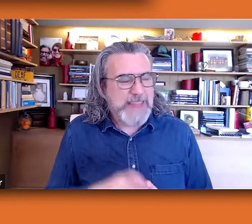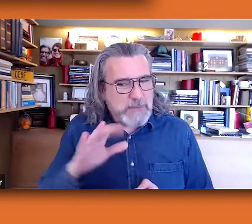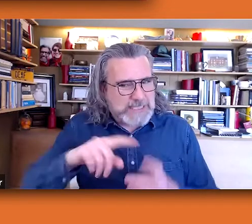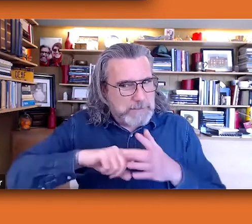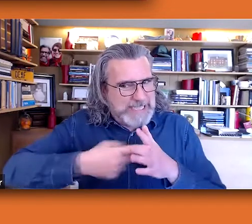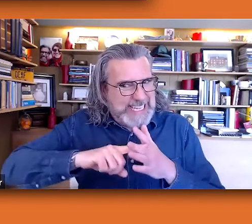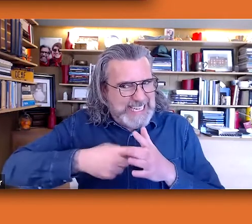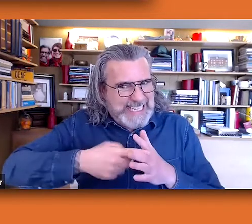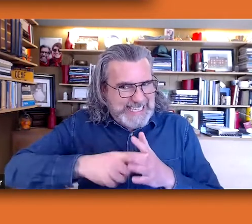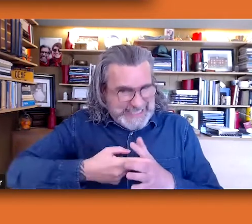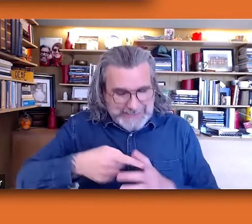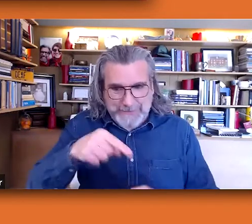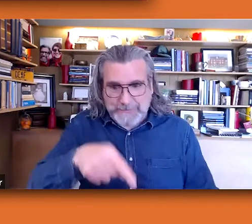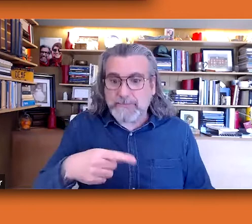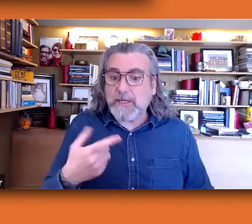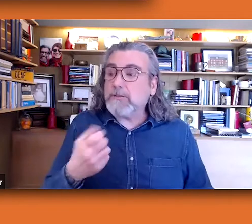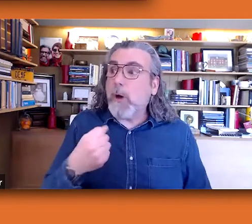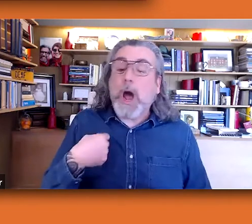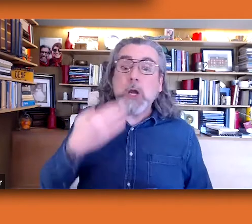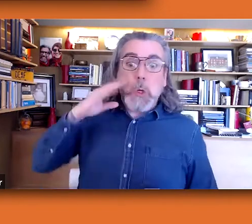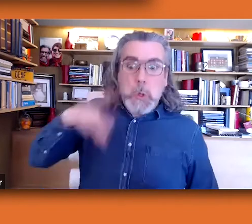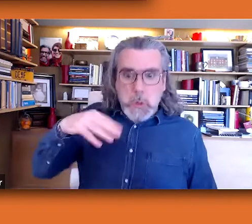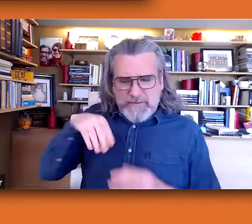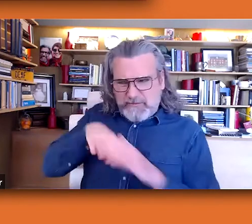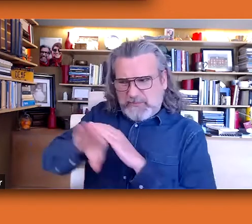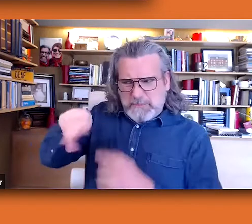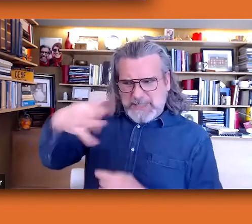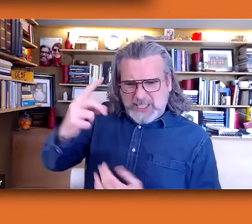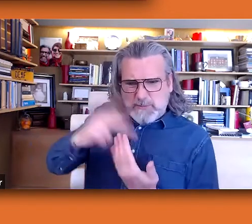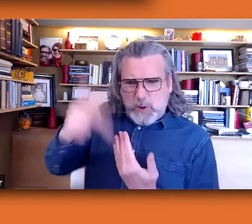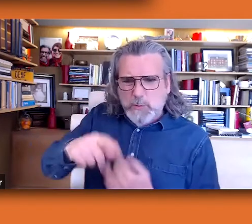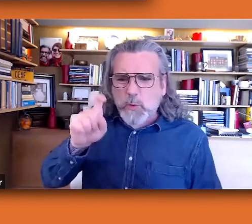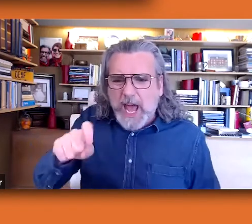I did eventually find one clinical psychologist, and that was the beginning for me.